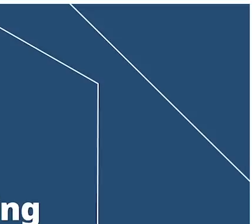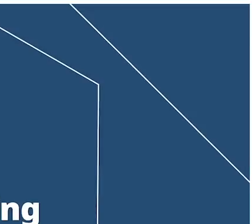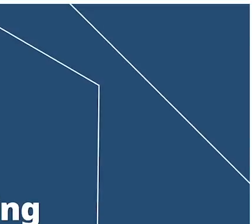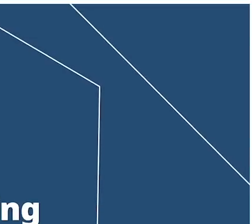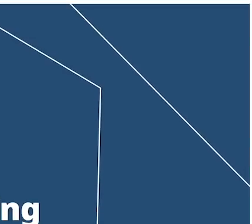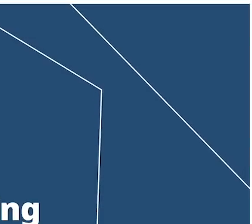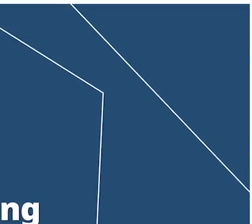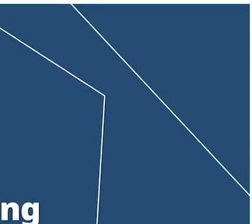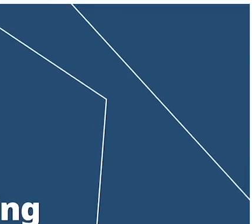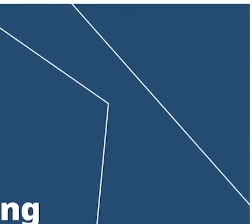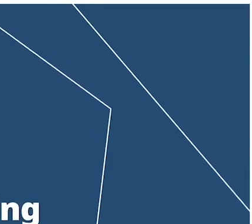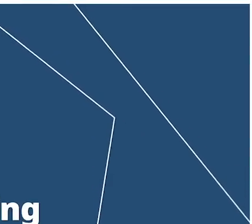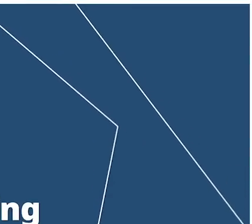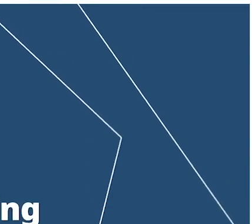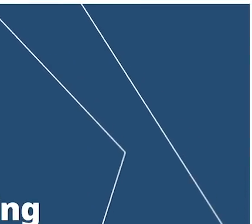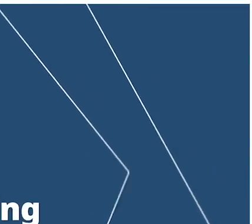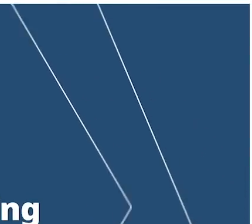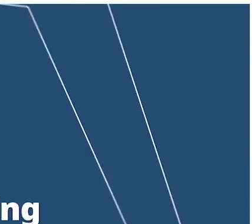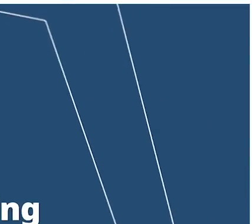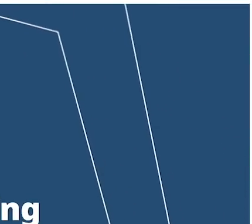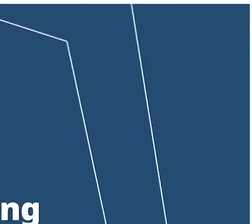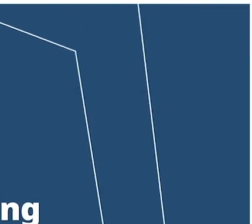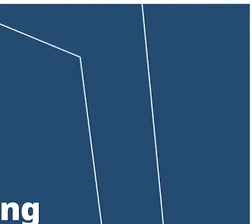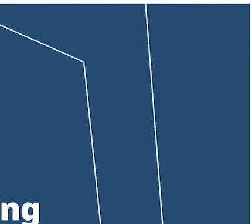have.